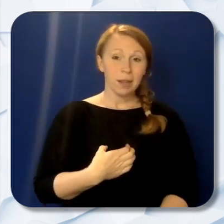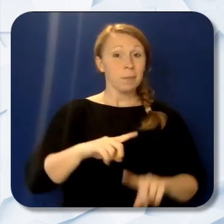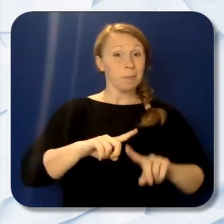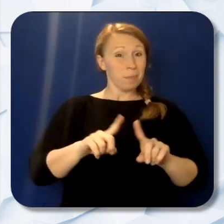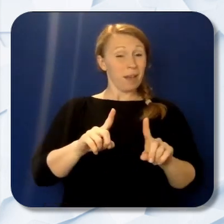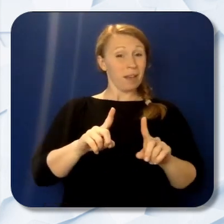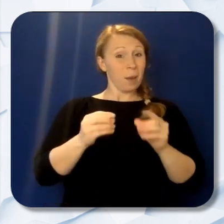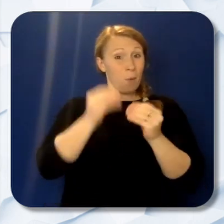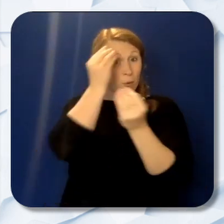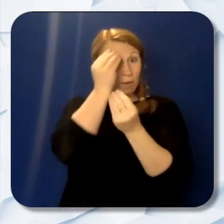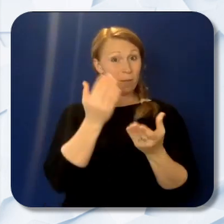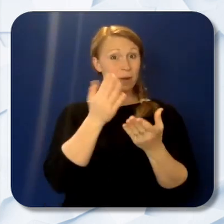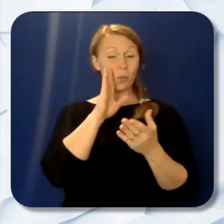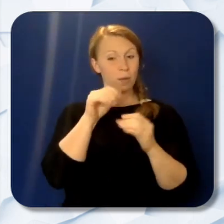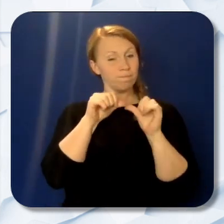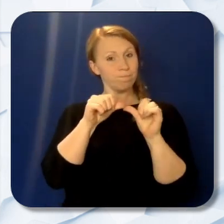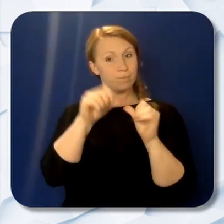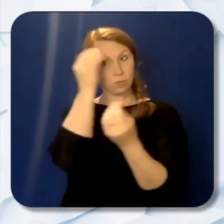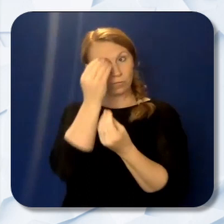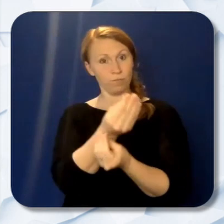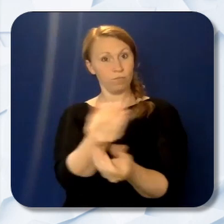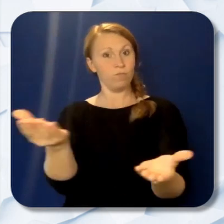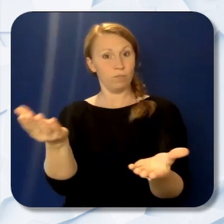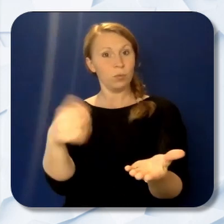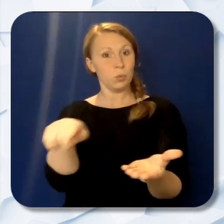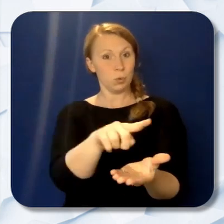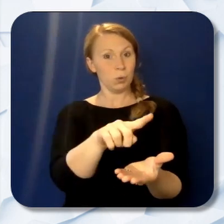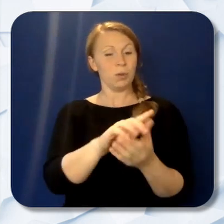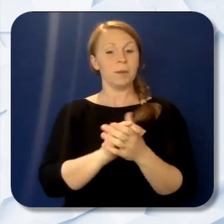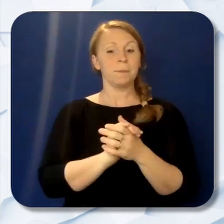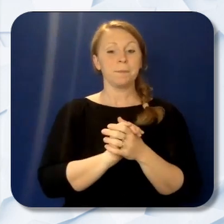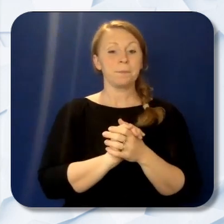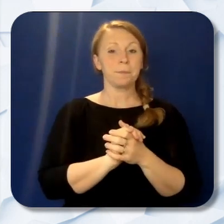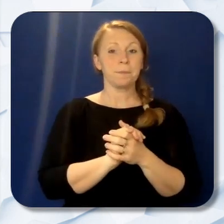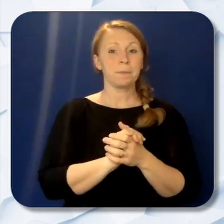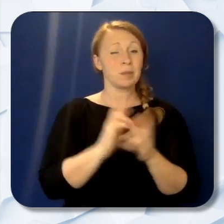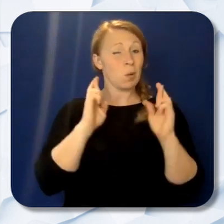provide information and assistance to you all. Uh, we hope you take the information you heard